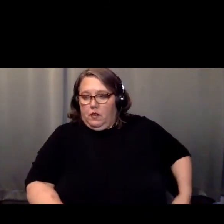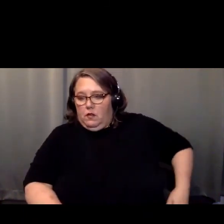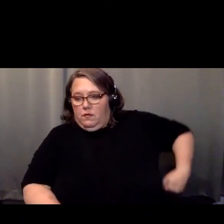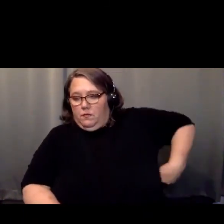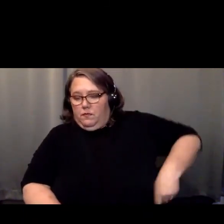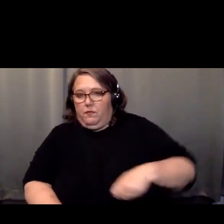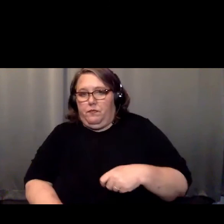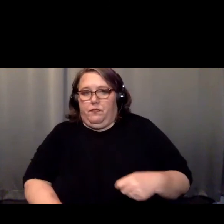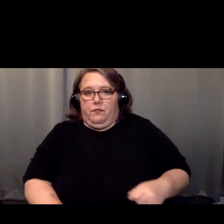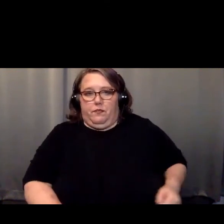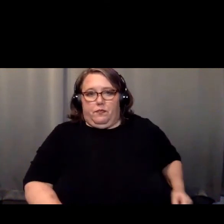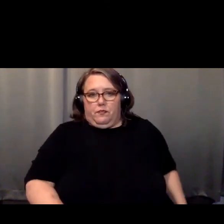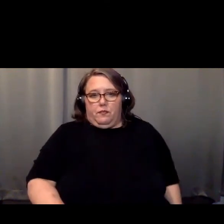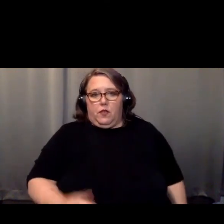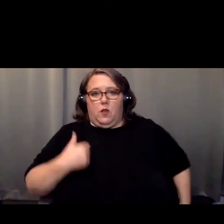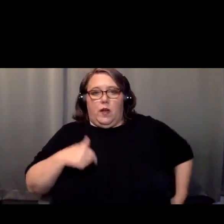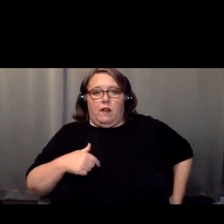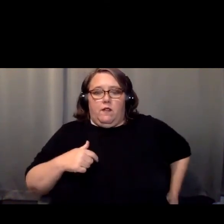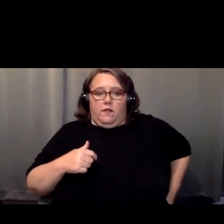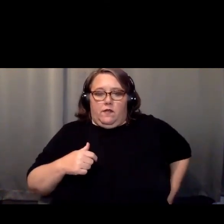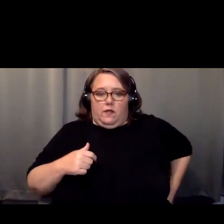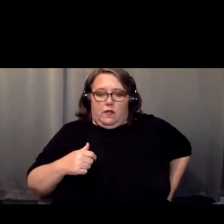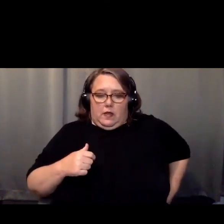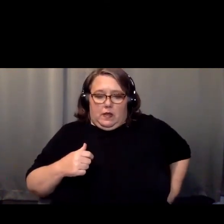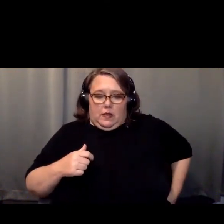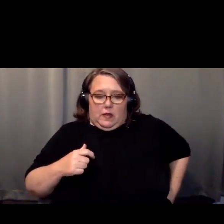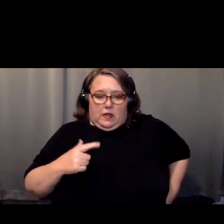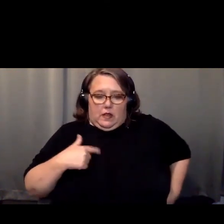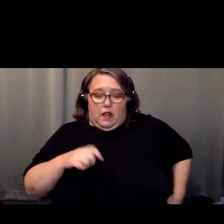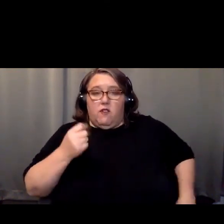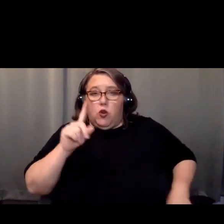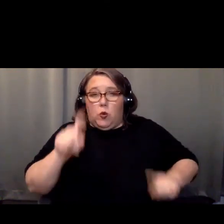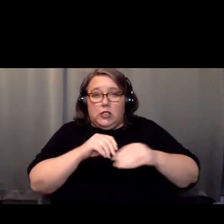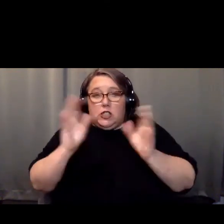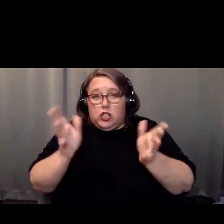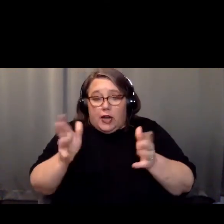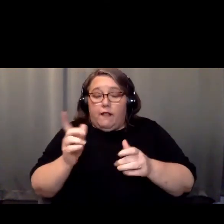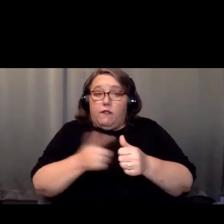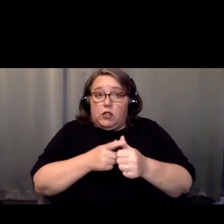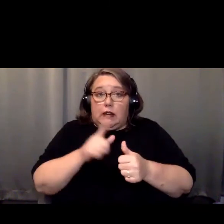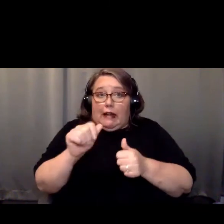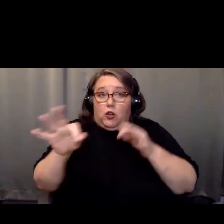[Angelica] Jonathan, we do have a couple of questions on the chat, so the first one is can you explain the different programs